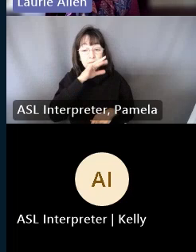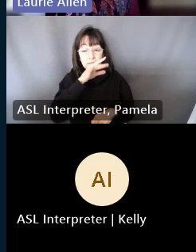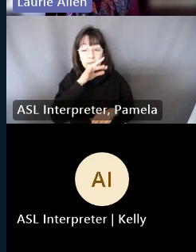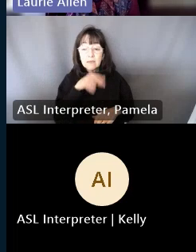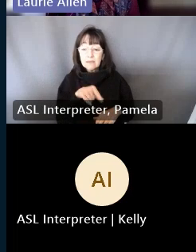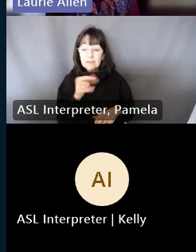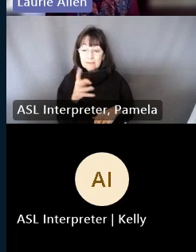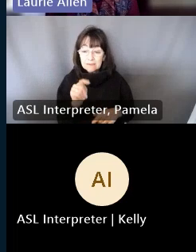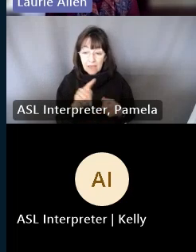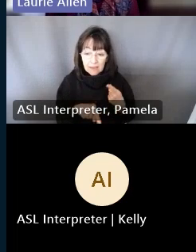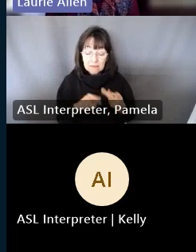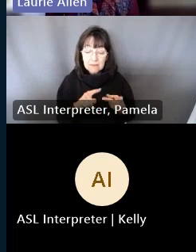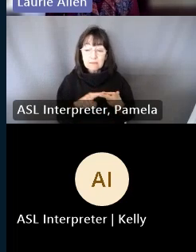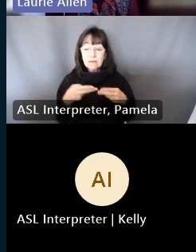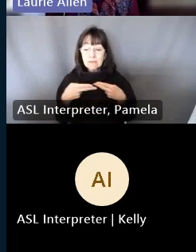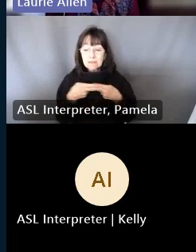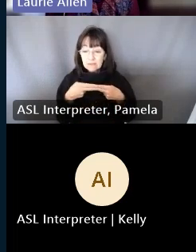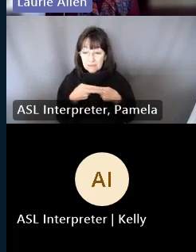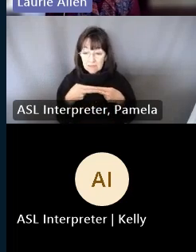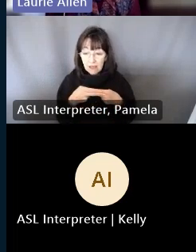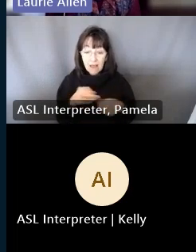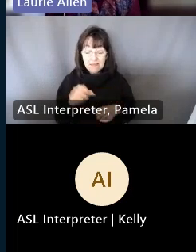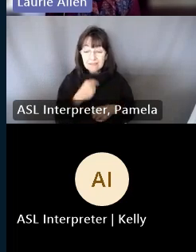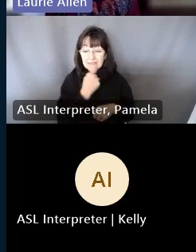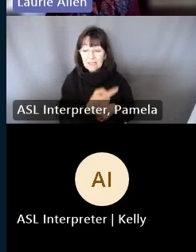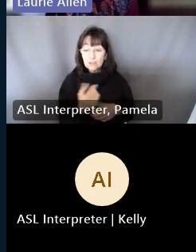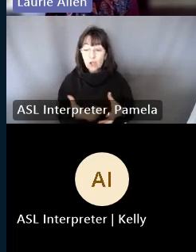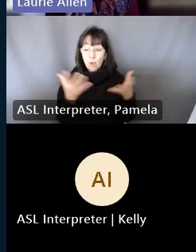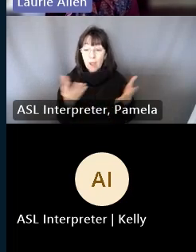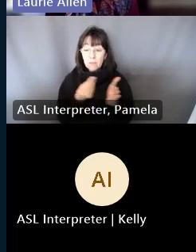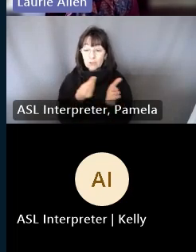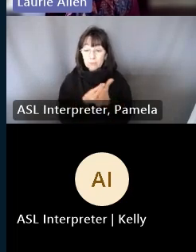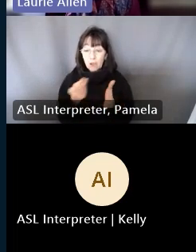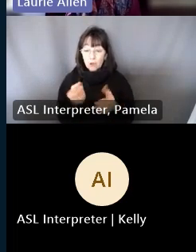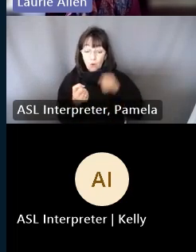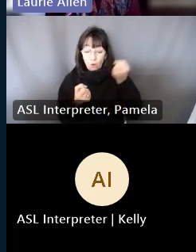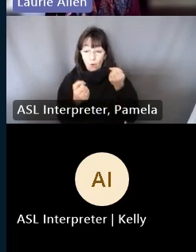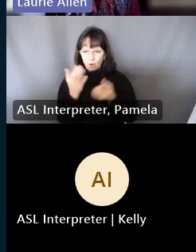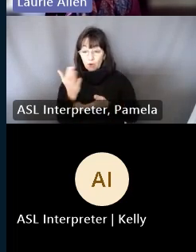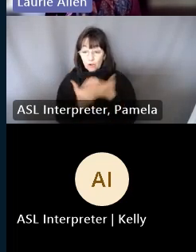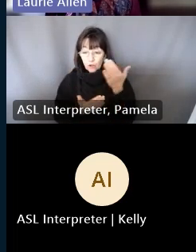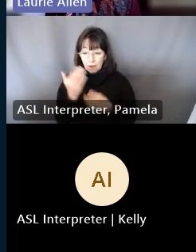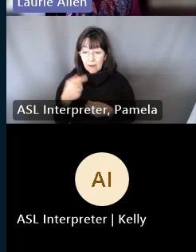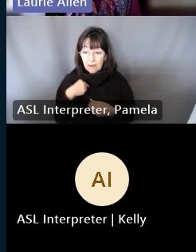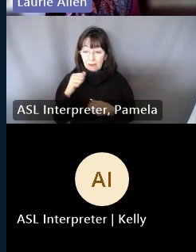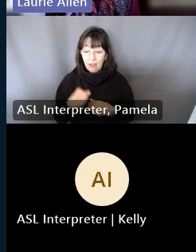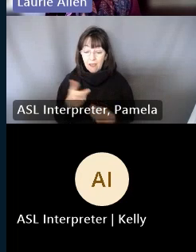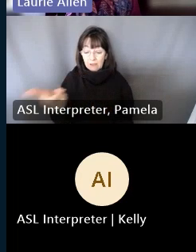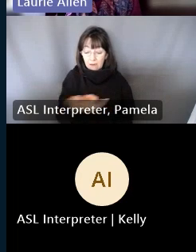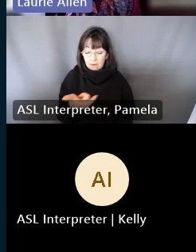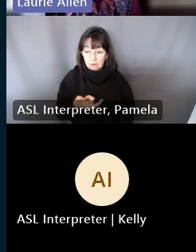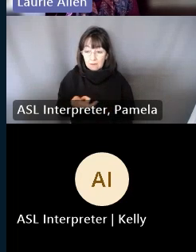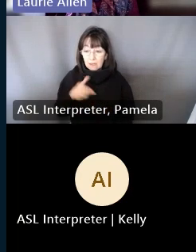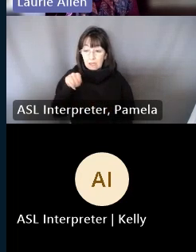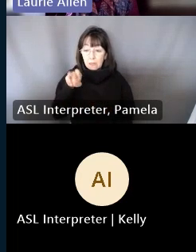It can tell you what currency you're holding in your hand. I can scan a menu and it will not only read out the items on the menu, but I can query